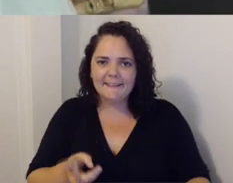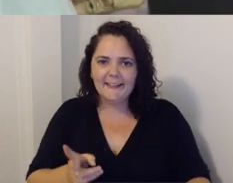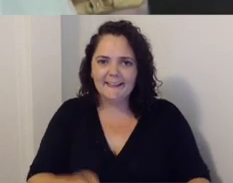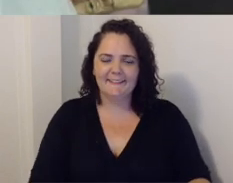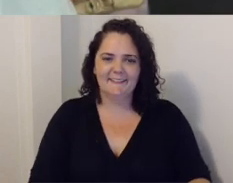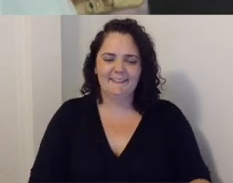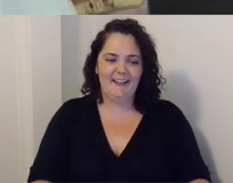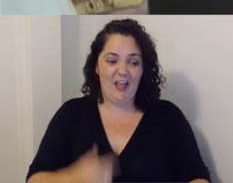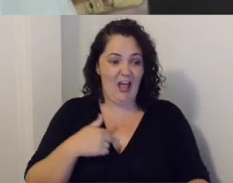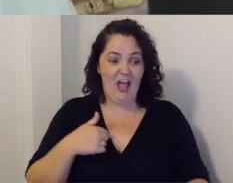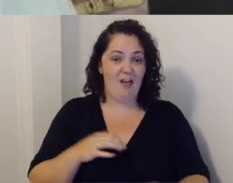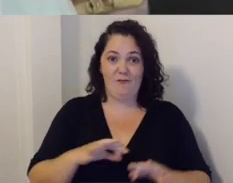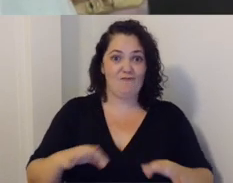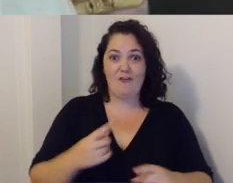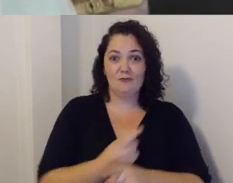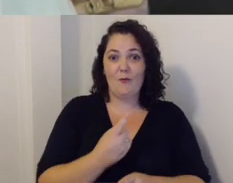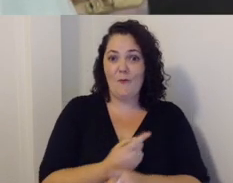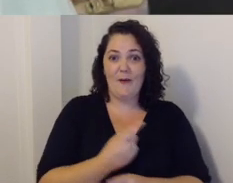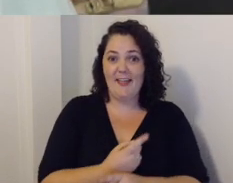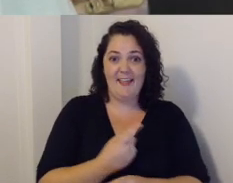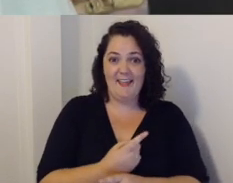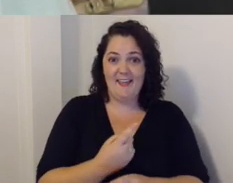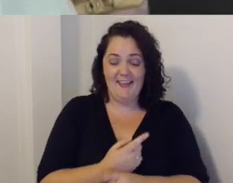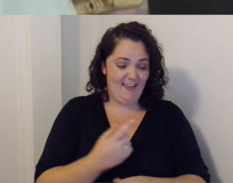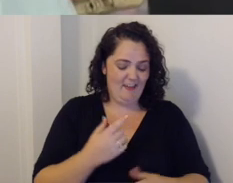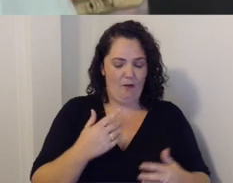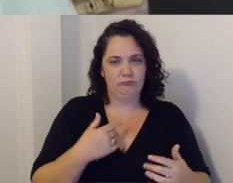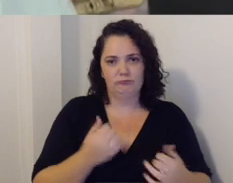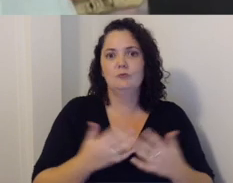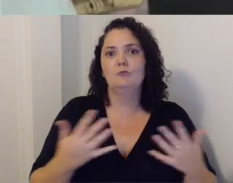I've been talking too much, I haven't been drawing so I'm gonna get in and do a bit of drawing too